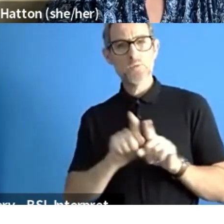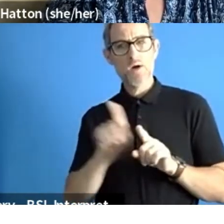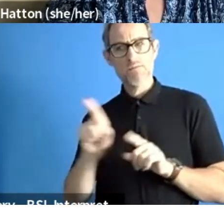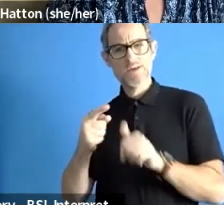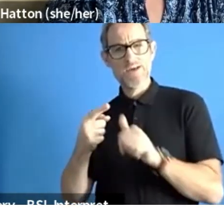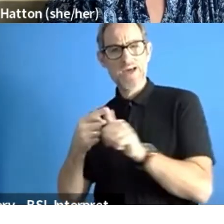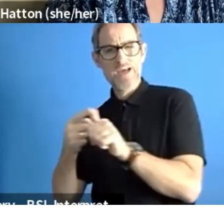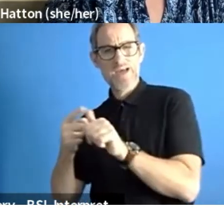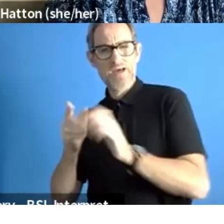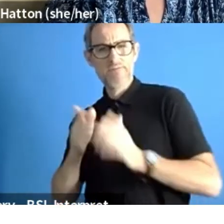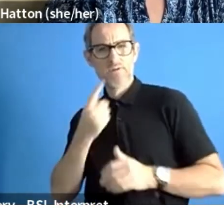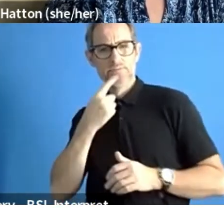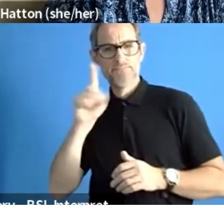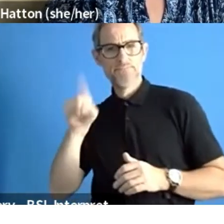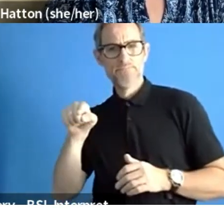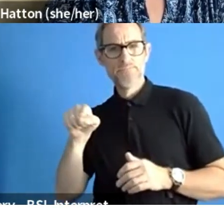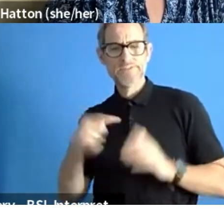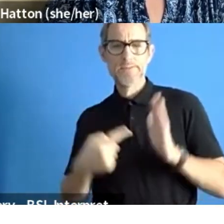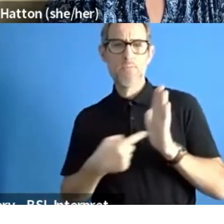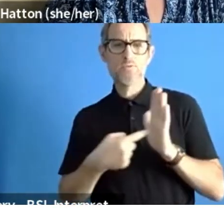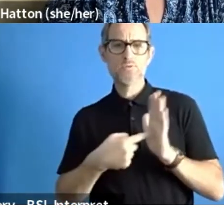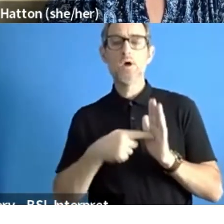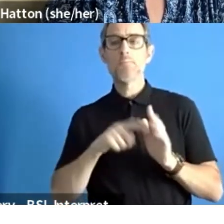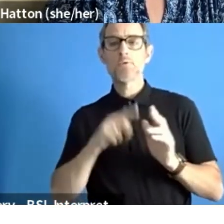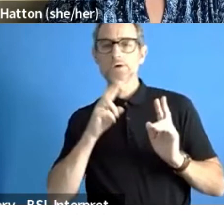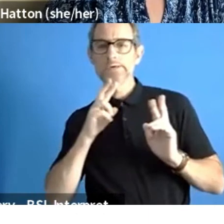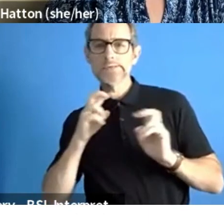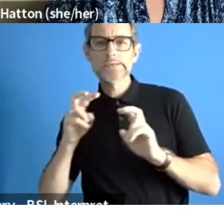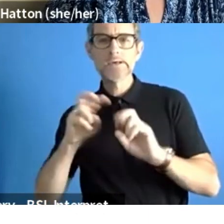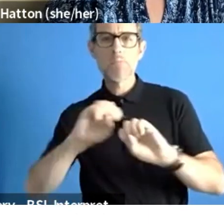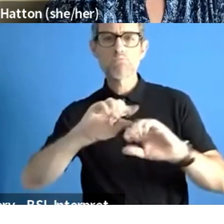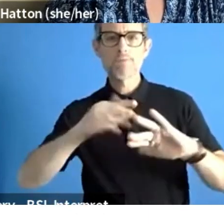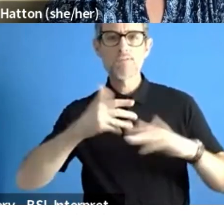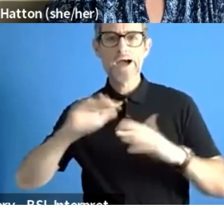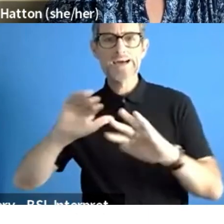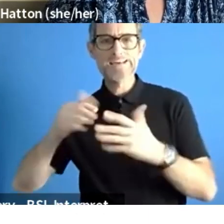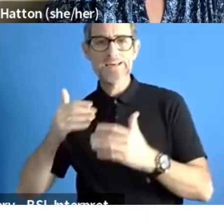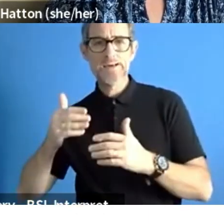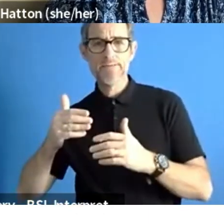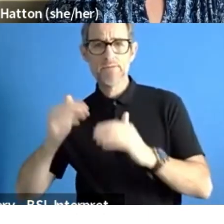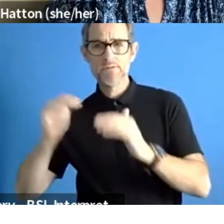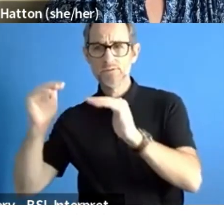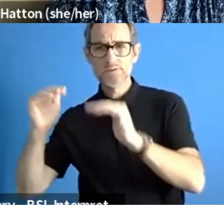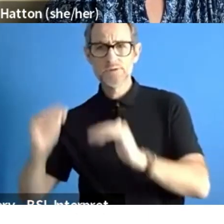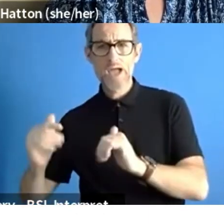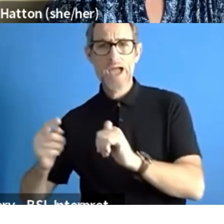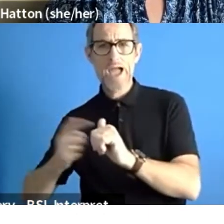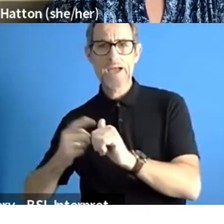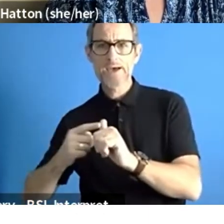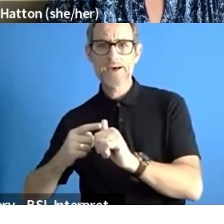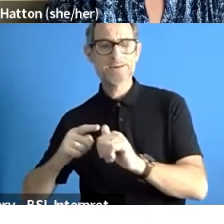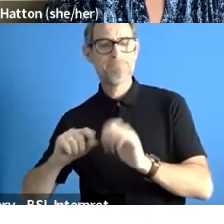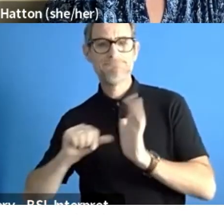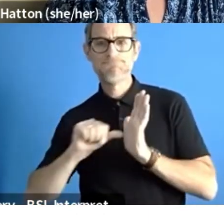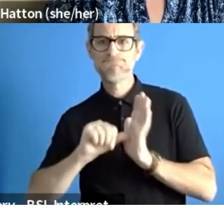for us but finding providers that will do even AA let alone AAA is incredibly